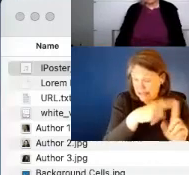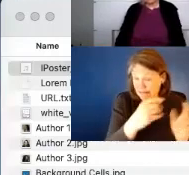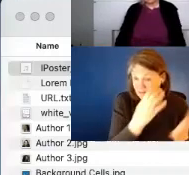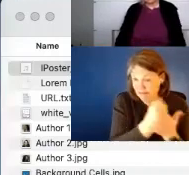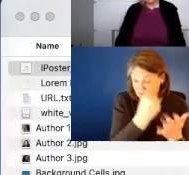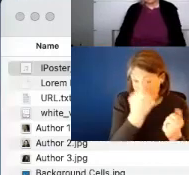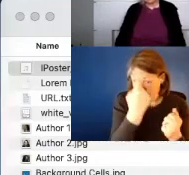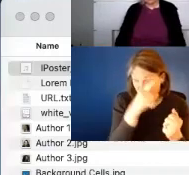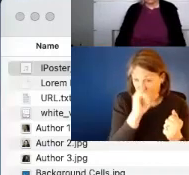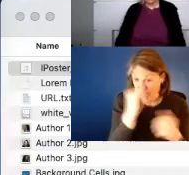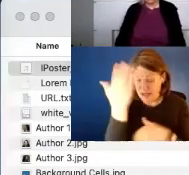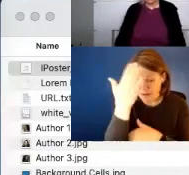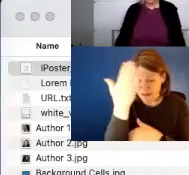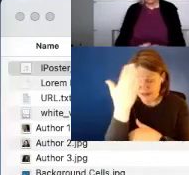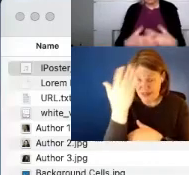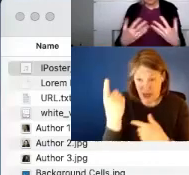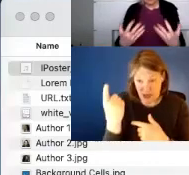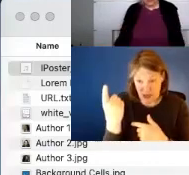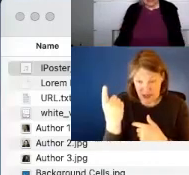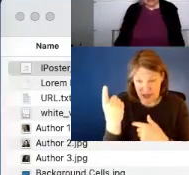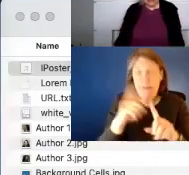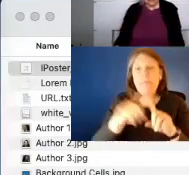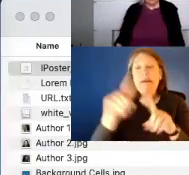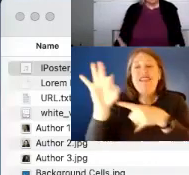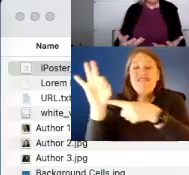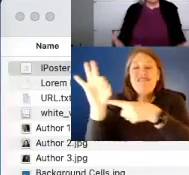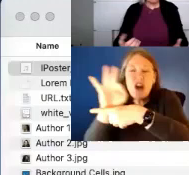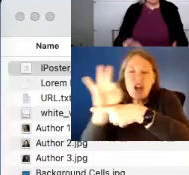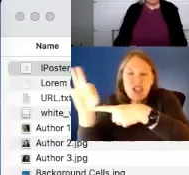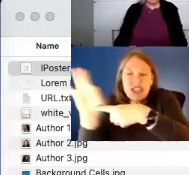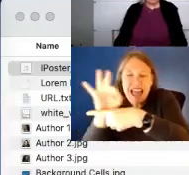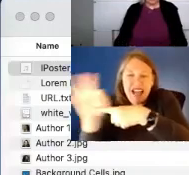iPresentation, but the functionality remains the same.